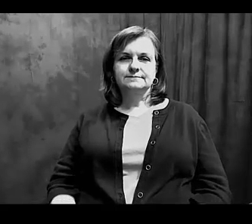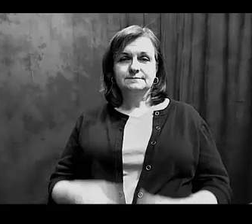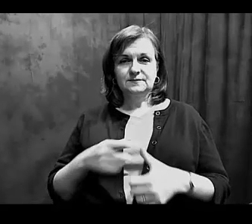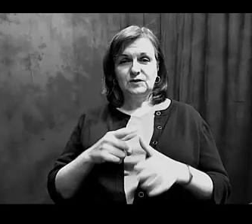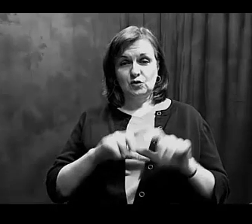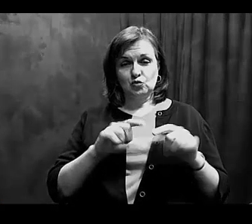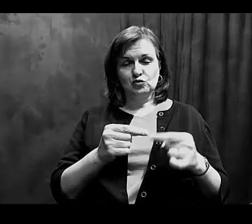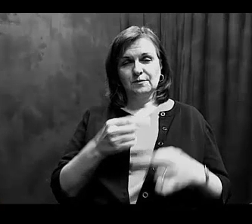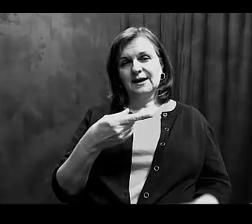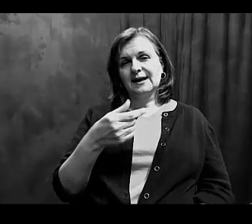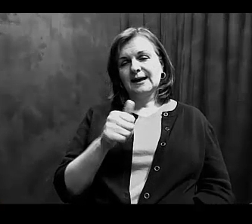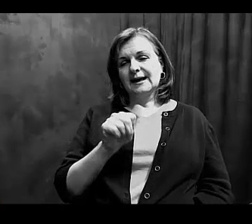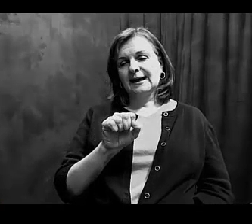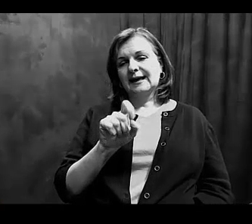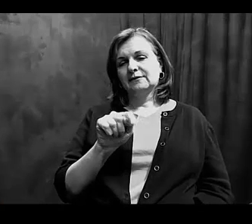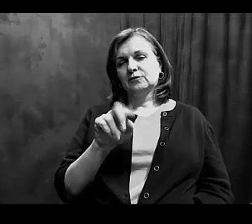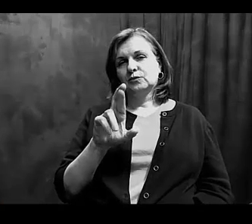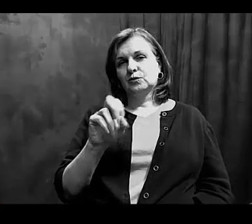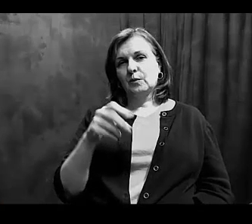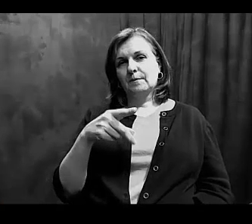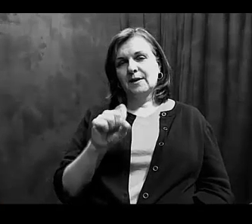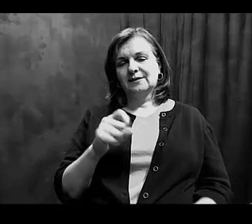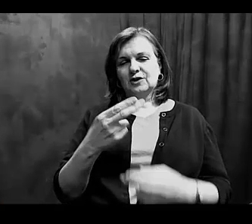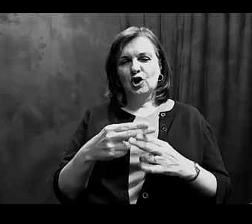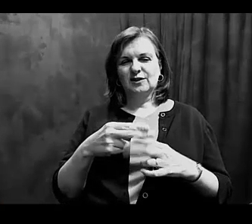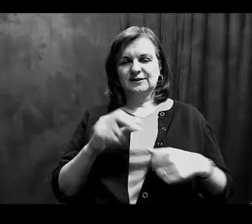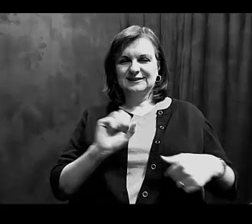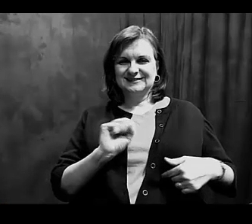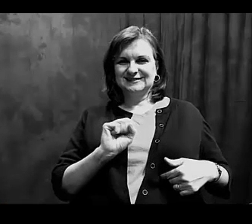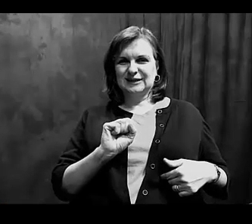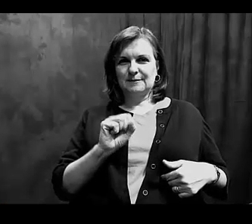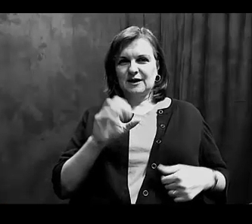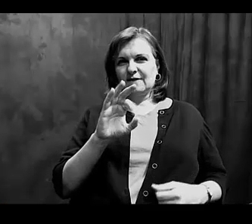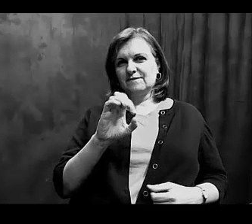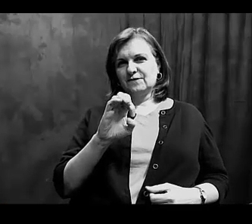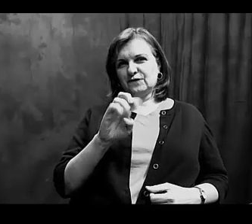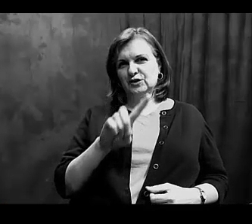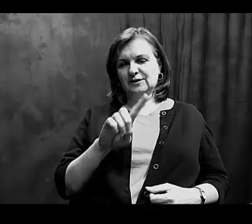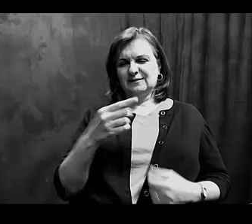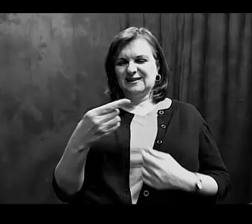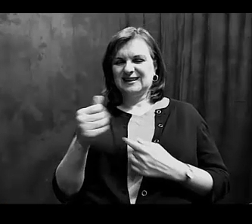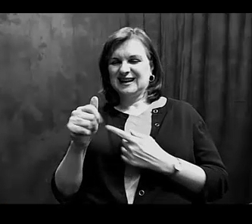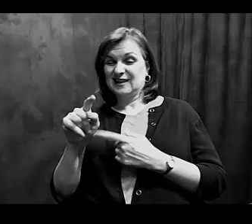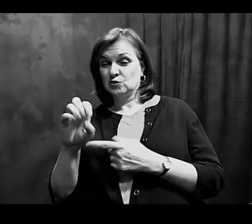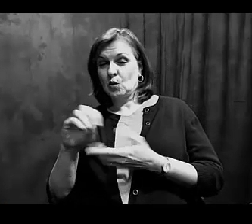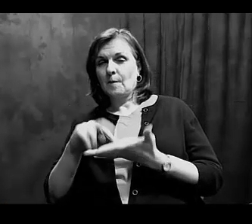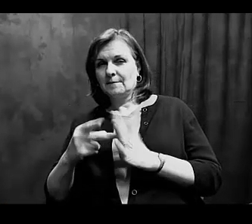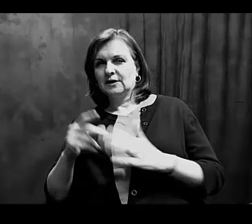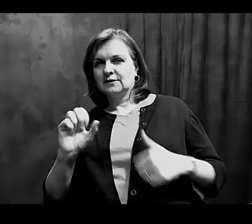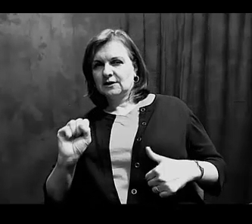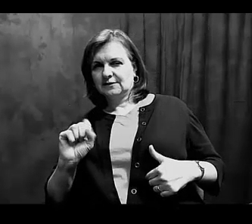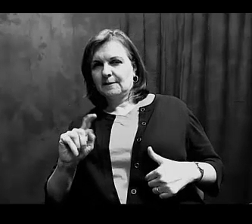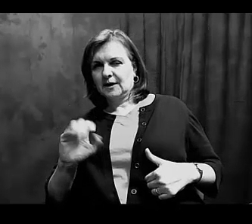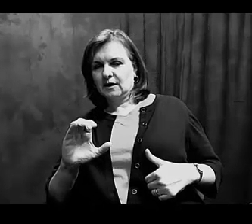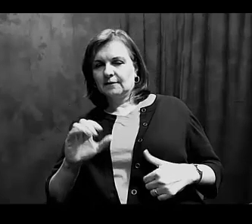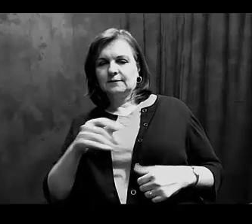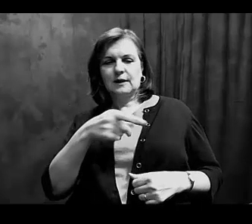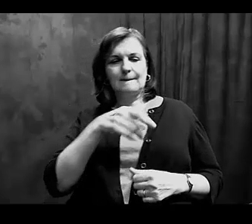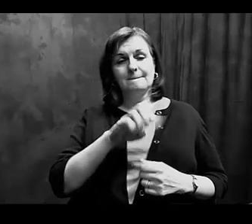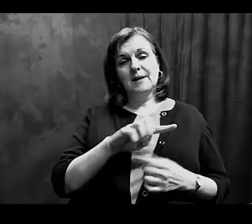so the gastropods are what we refer to as stomach footed so gastro is stomach